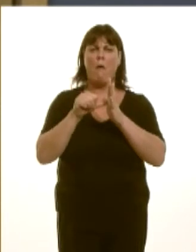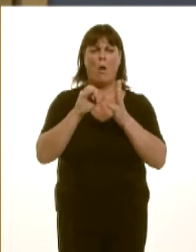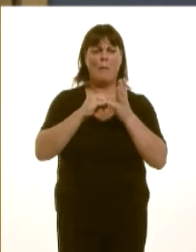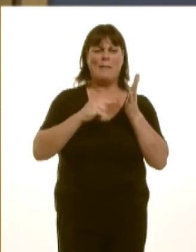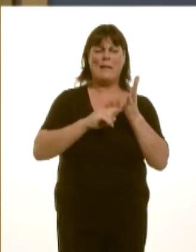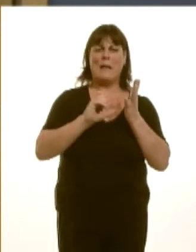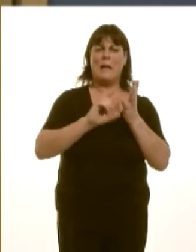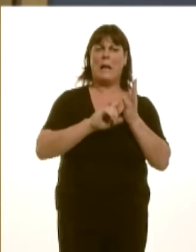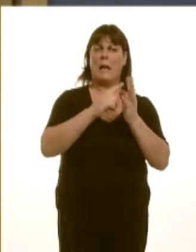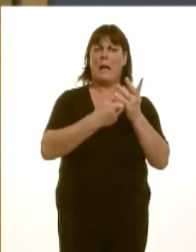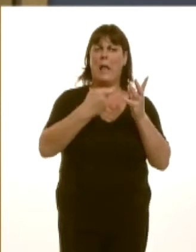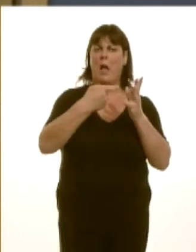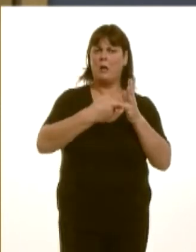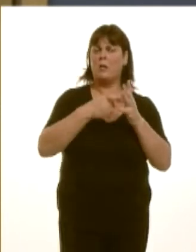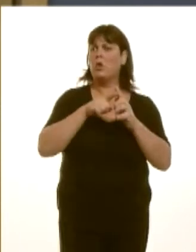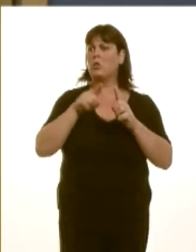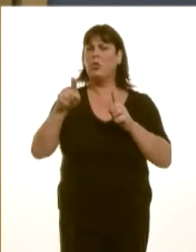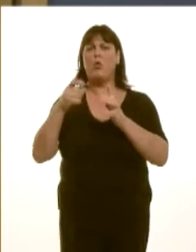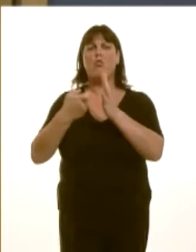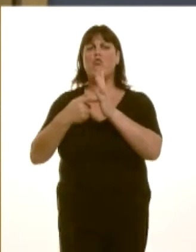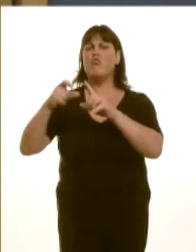and Red Roses from the direction of Llanddowror.